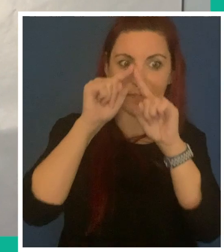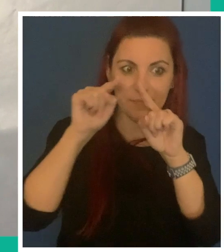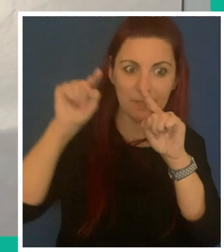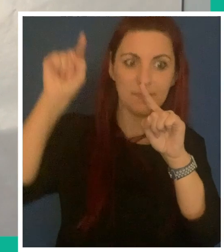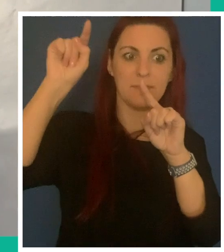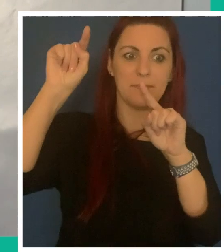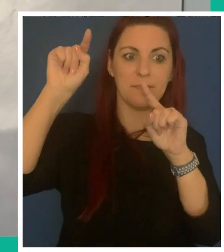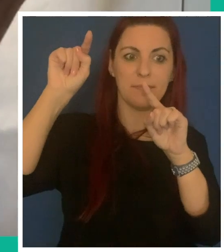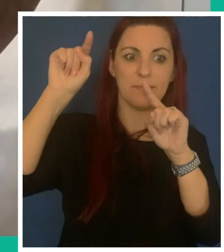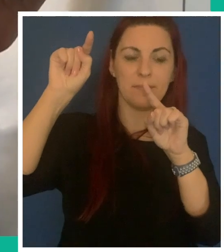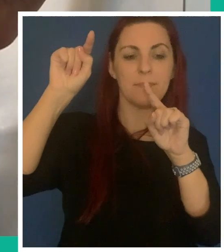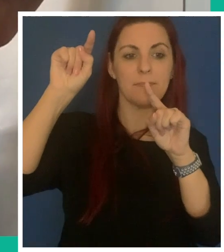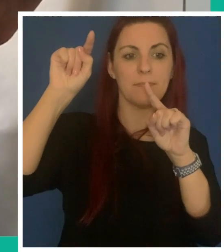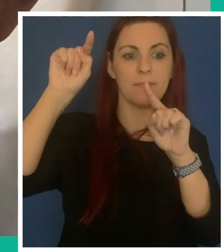curve coming down like this.